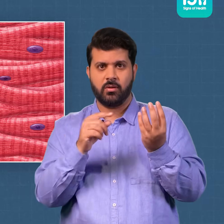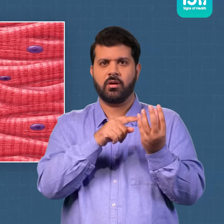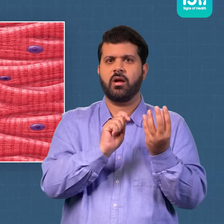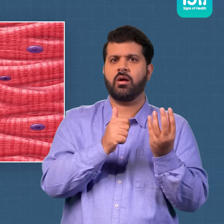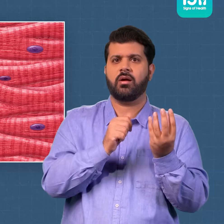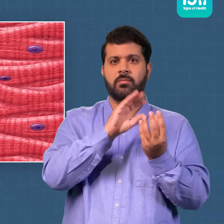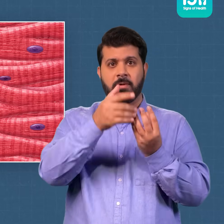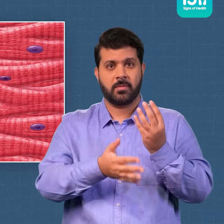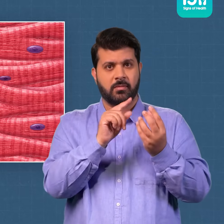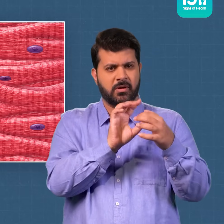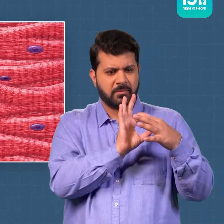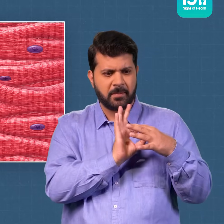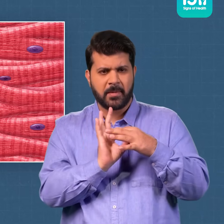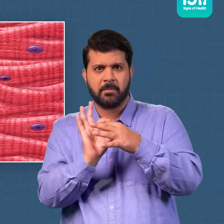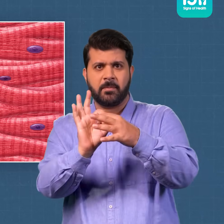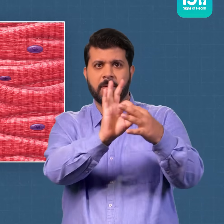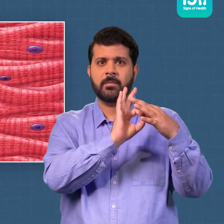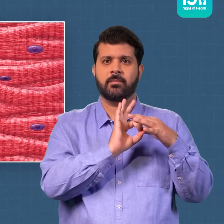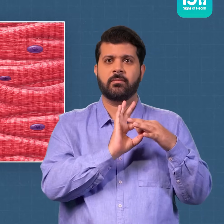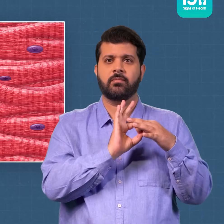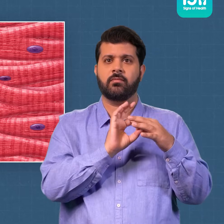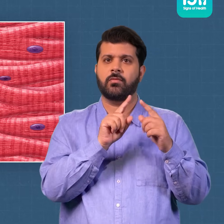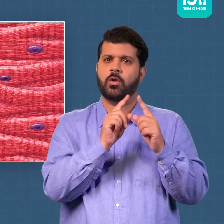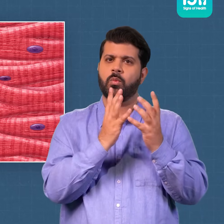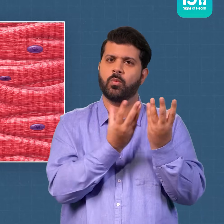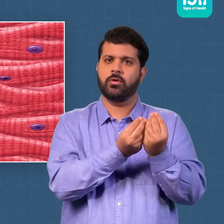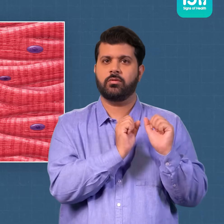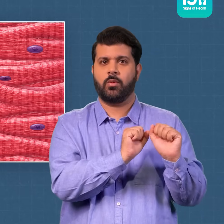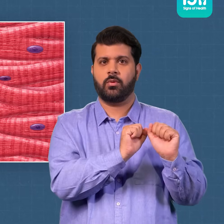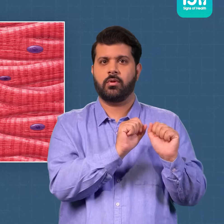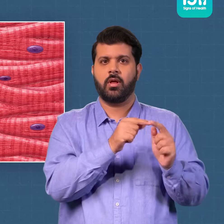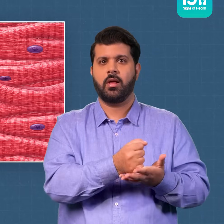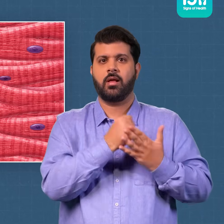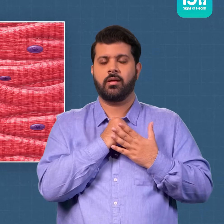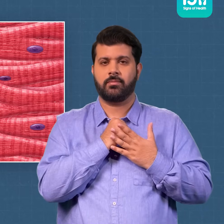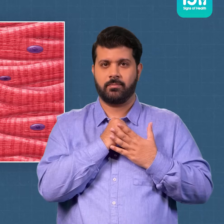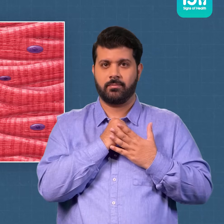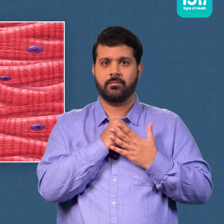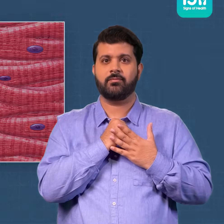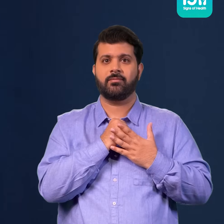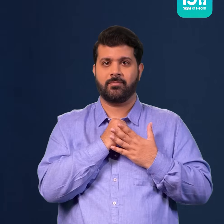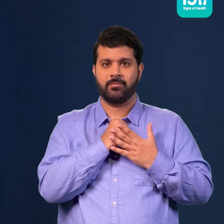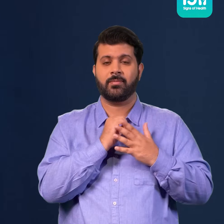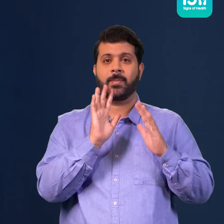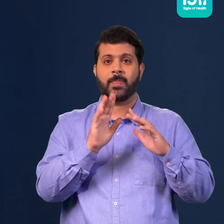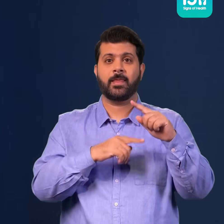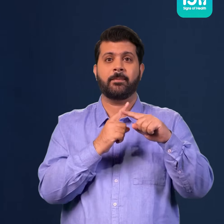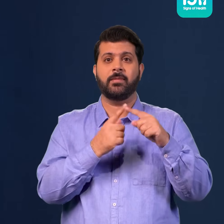If there is no blood flow, the heart cannot work. Everything is interconnected, which helps us.